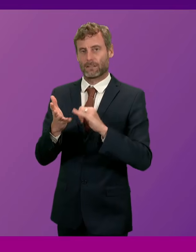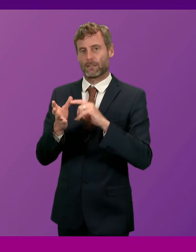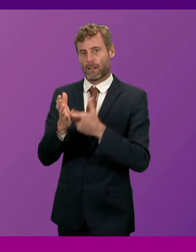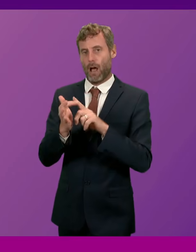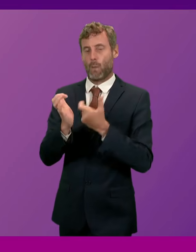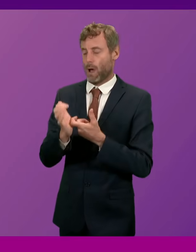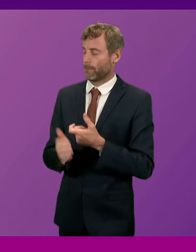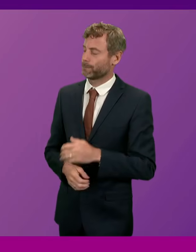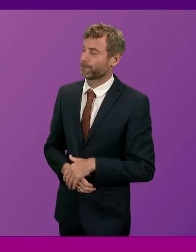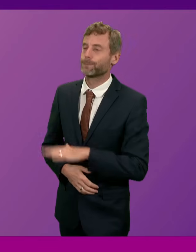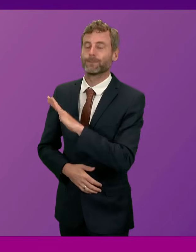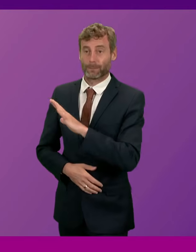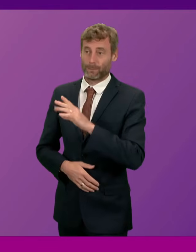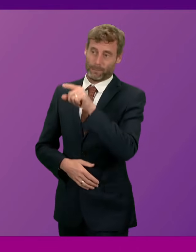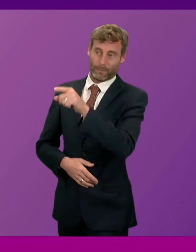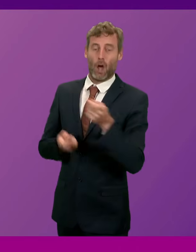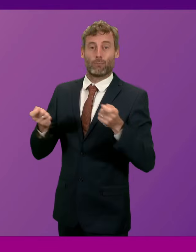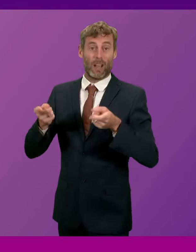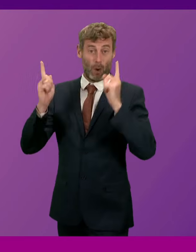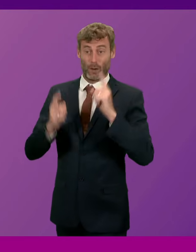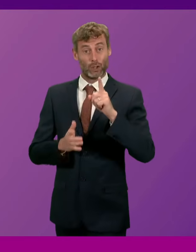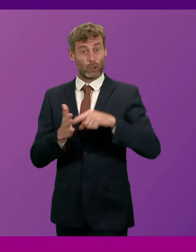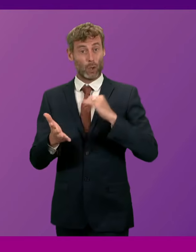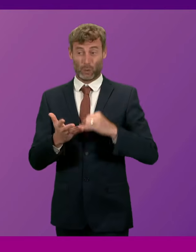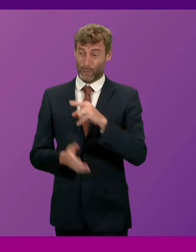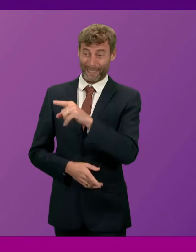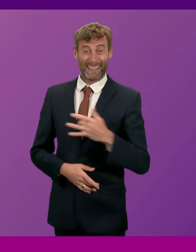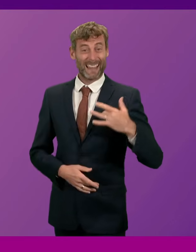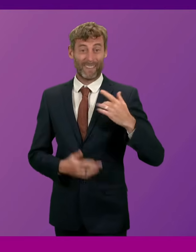John Swinney is living on another planet. He wants to focus on inputs